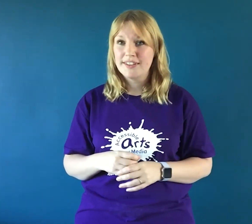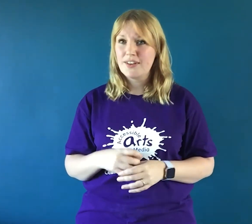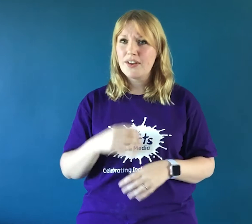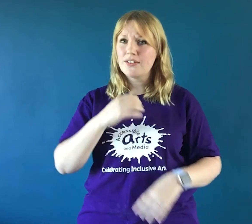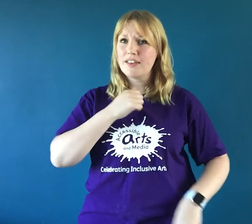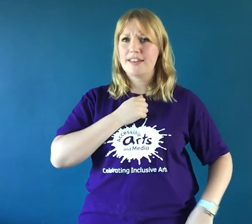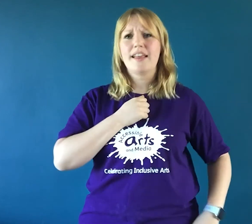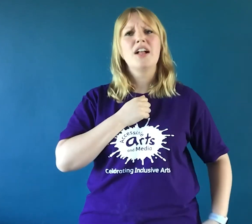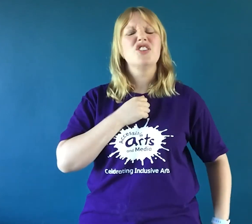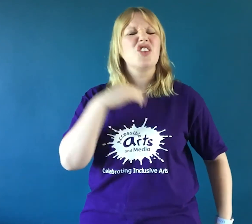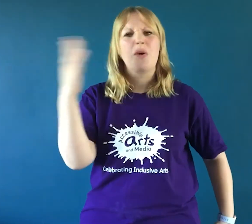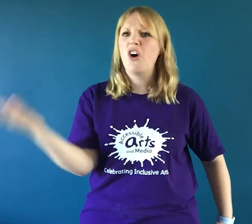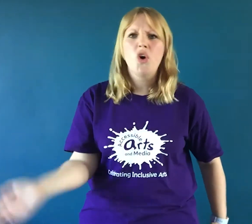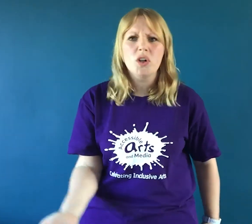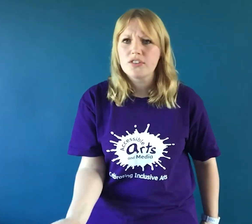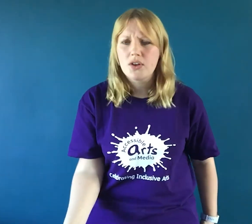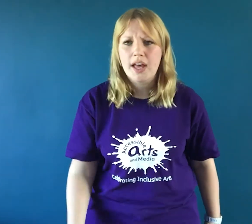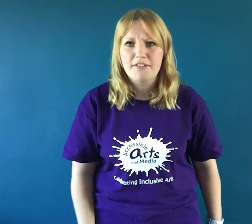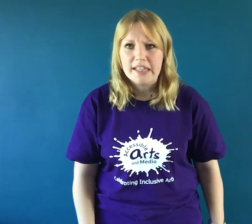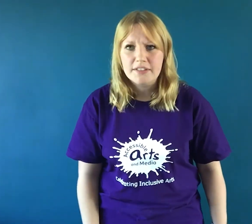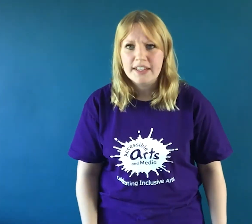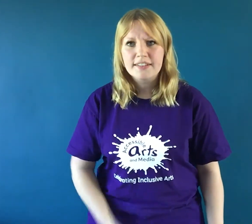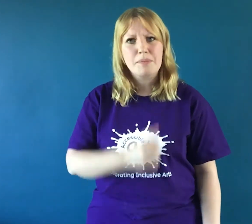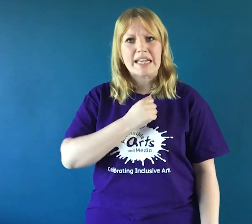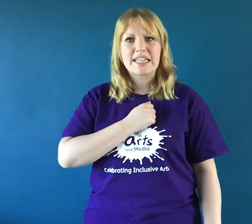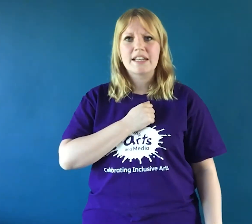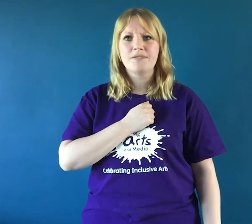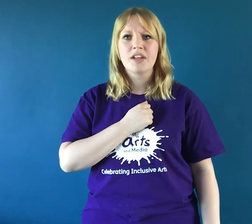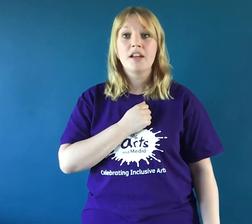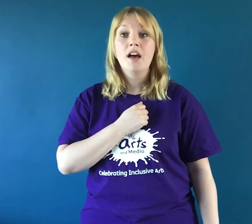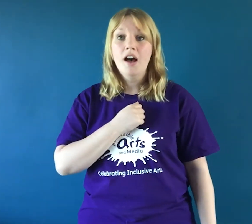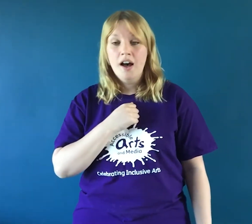So, it goes like this I’ll just do it all so you get a feel of it, so my turn.